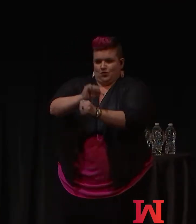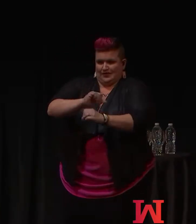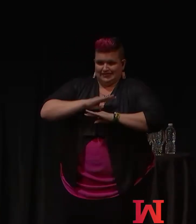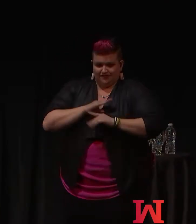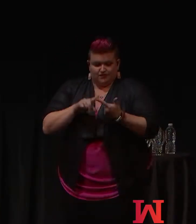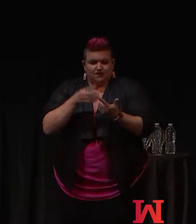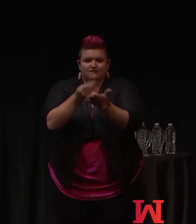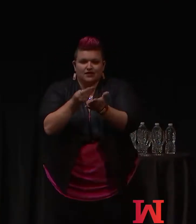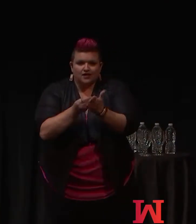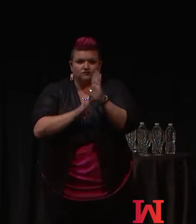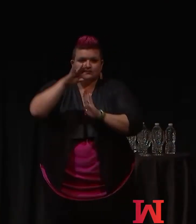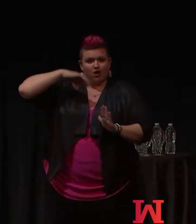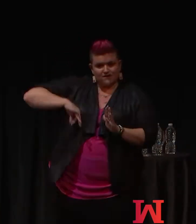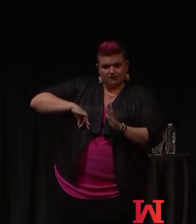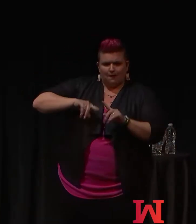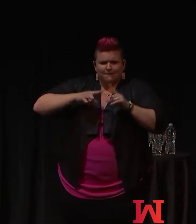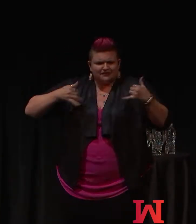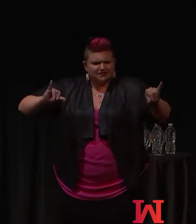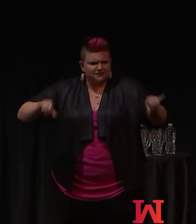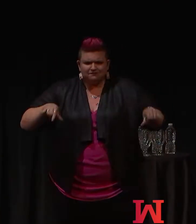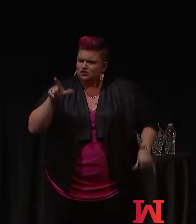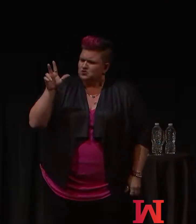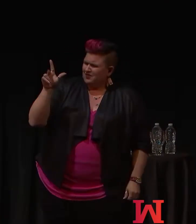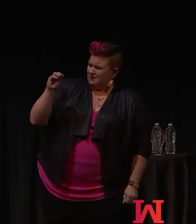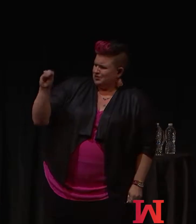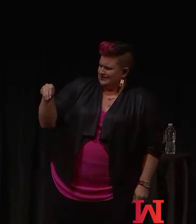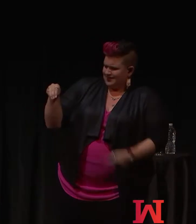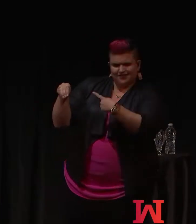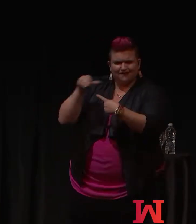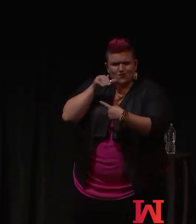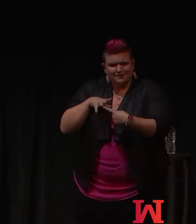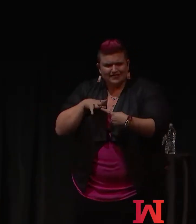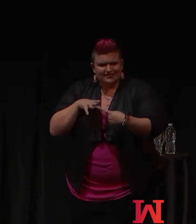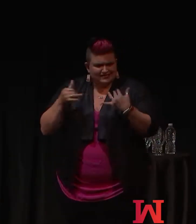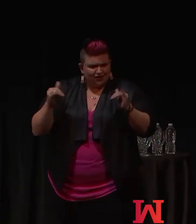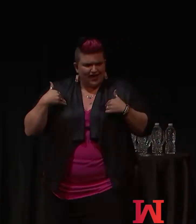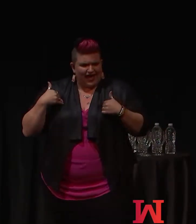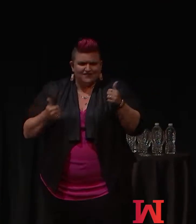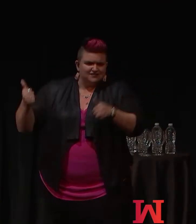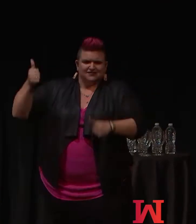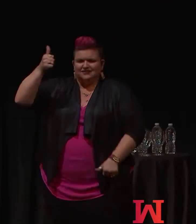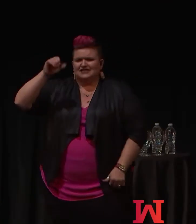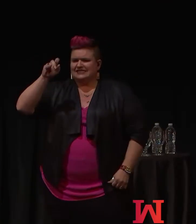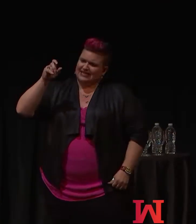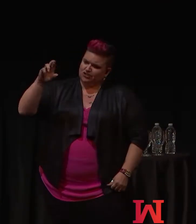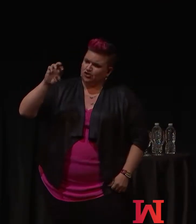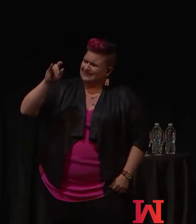financial profitability, yet only 23% of women hold senior executive positions